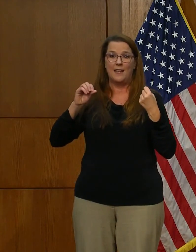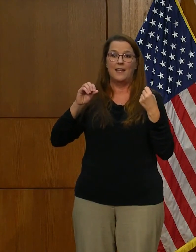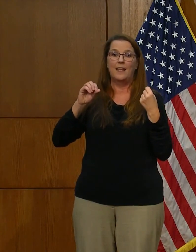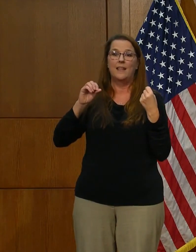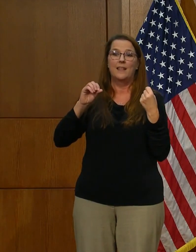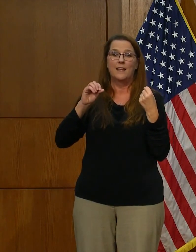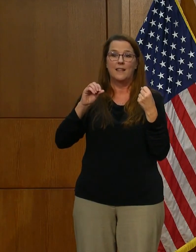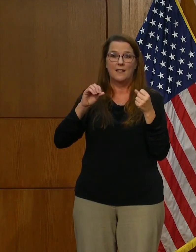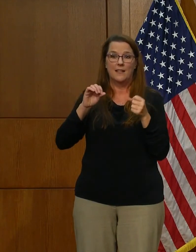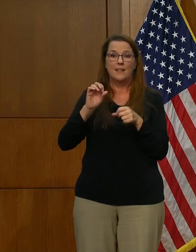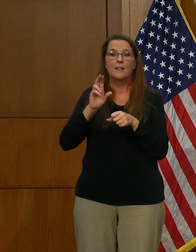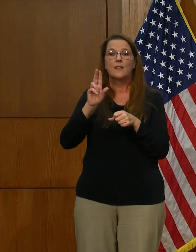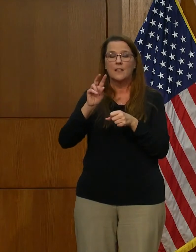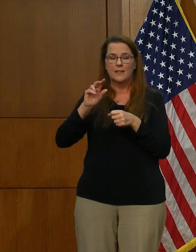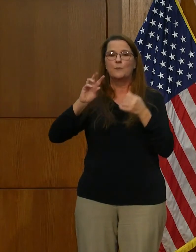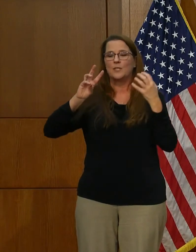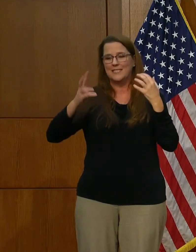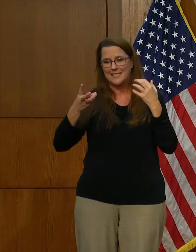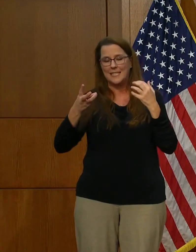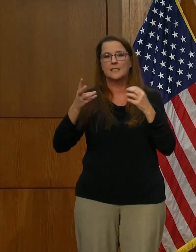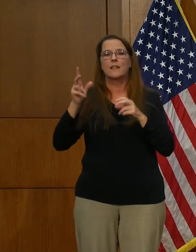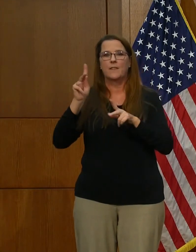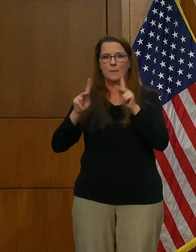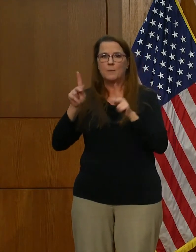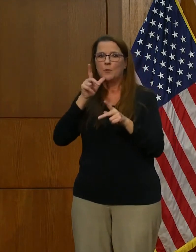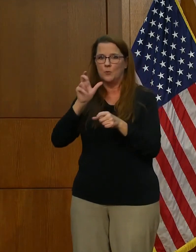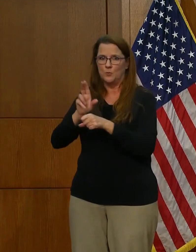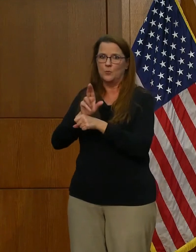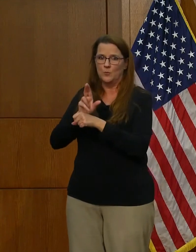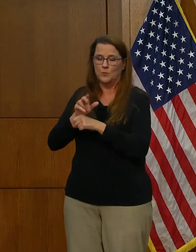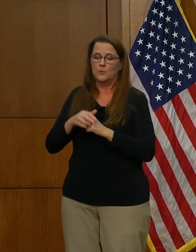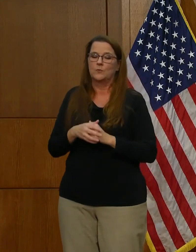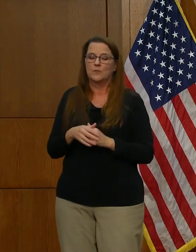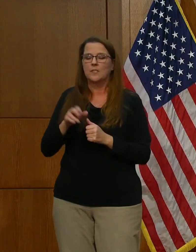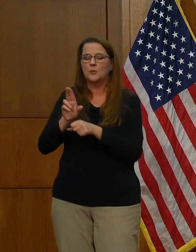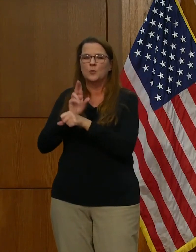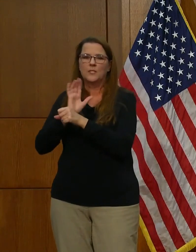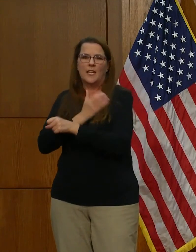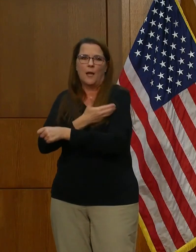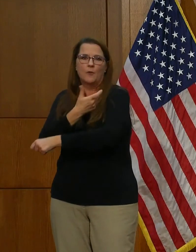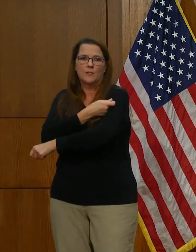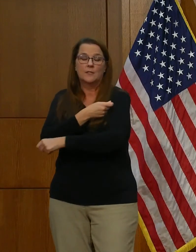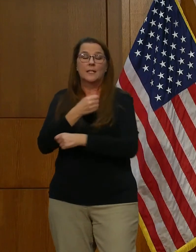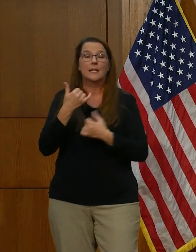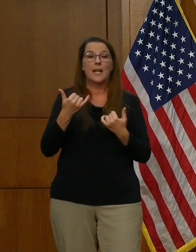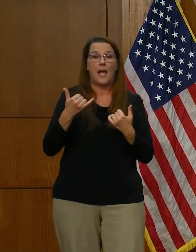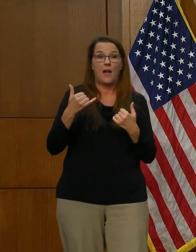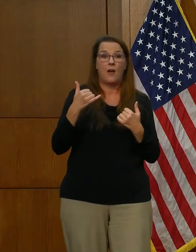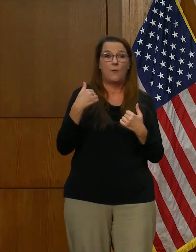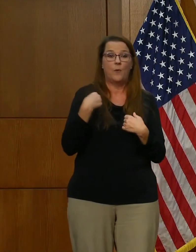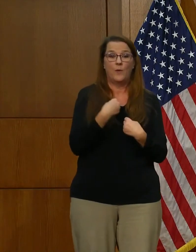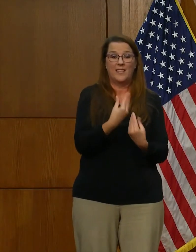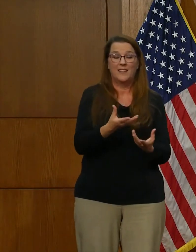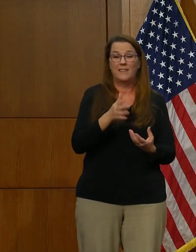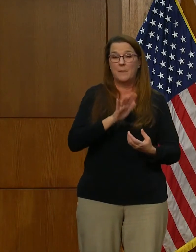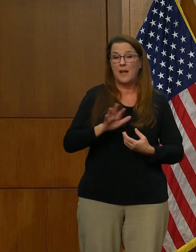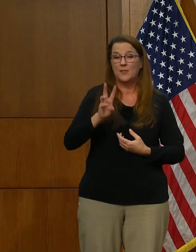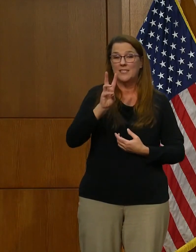USED. IN FACT, ON SOME DAYS